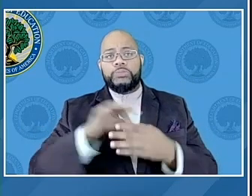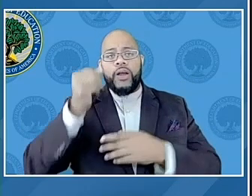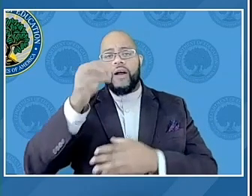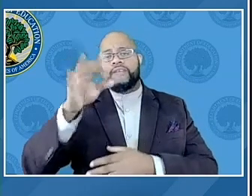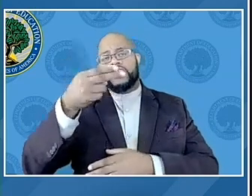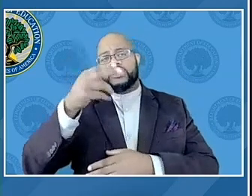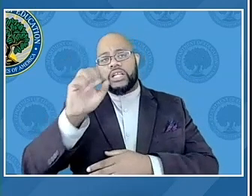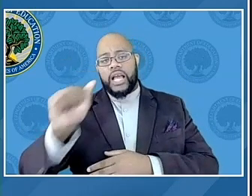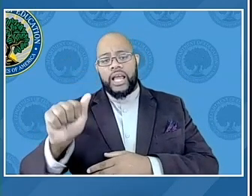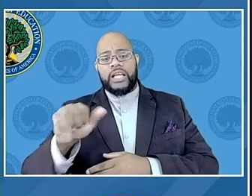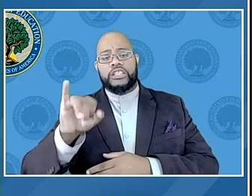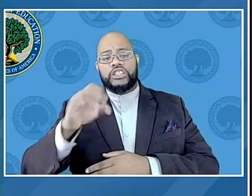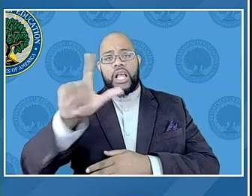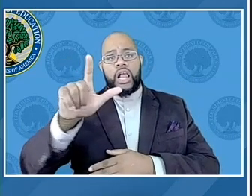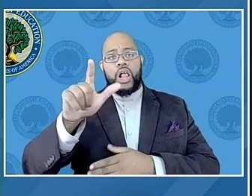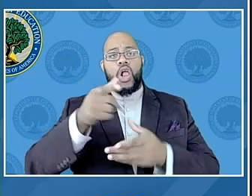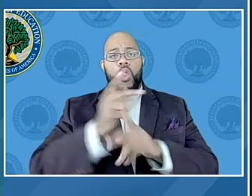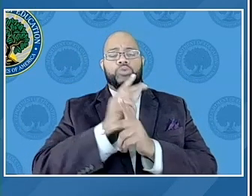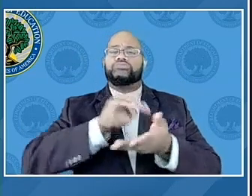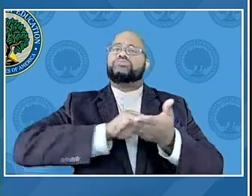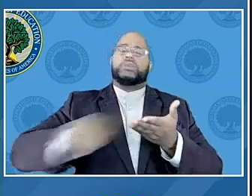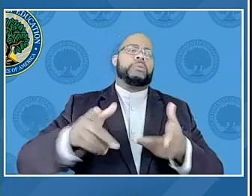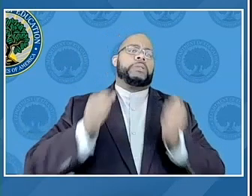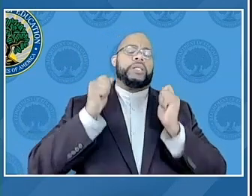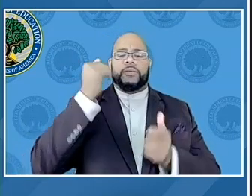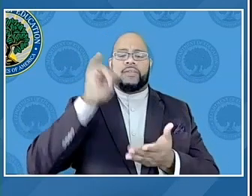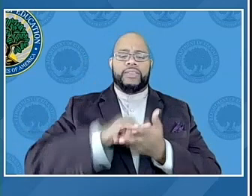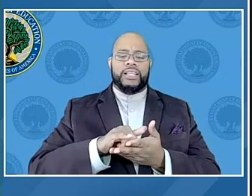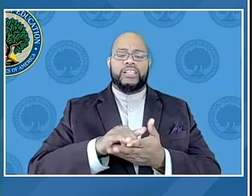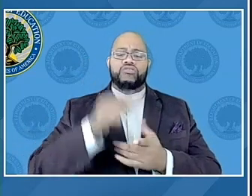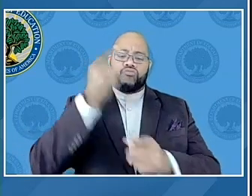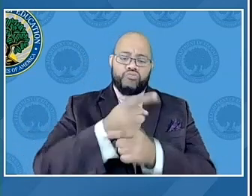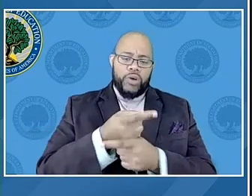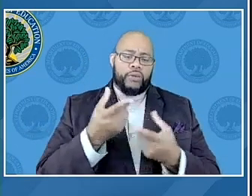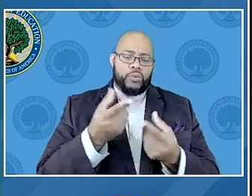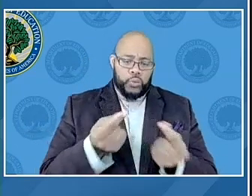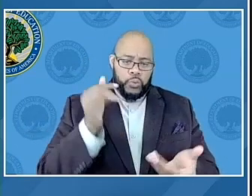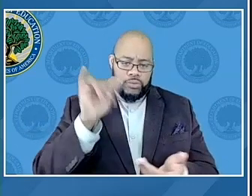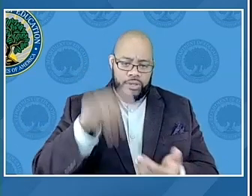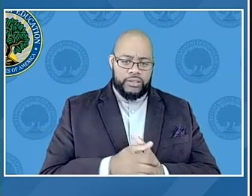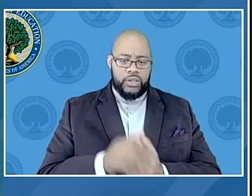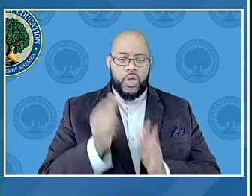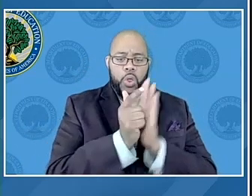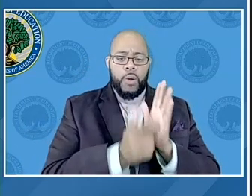would be immediately discharged because it is the right thing to do. The law is most meaningless when it cannot